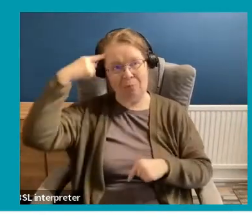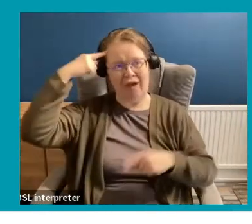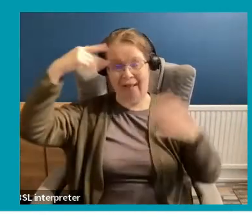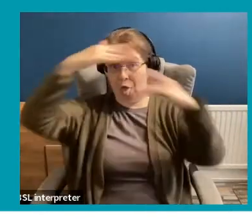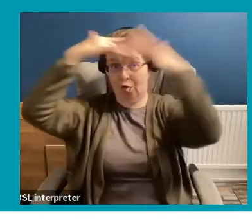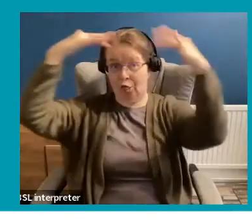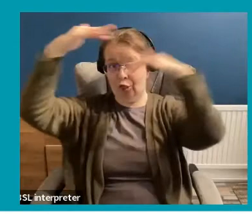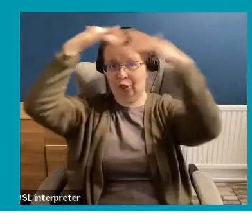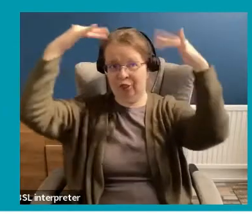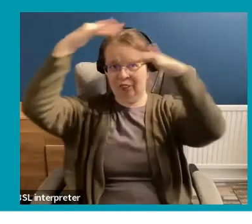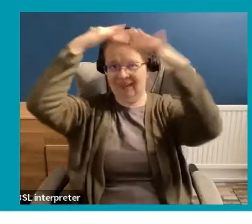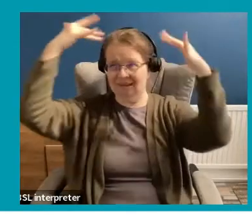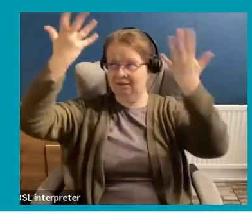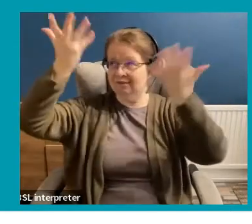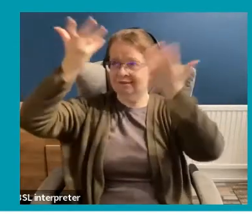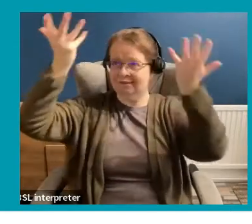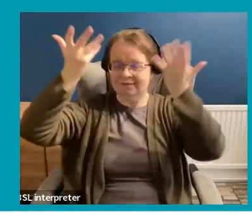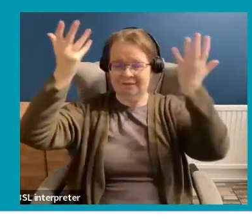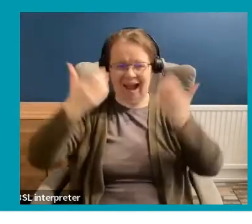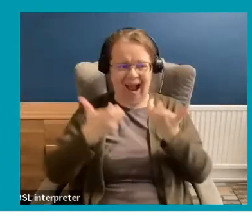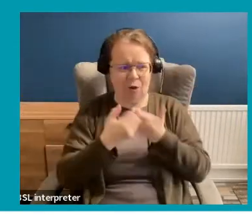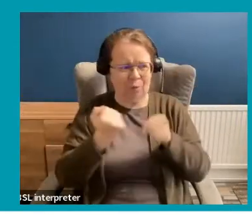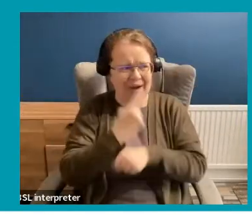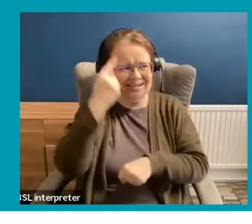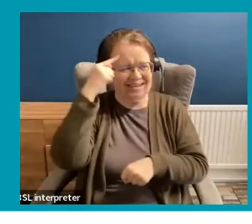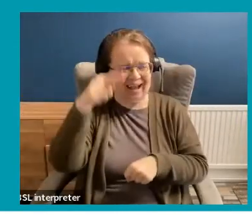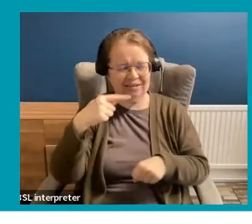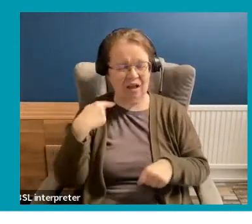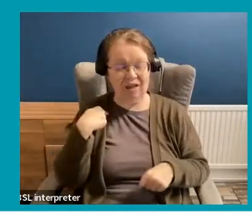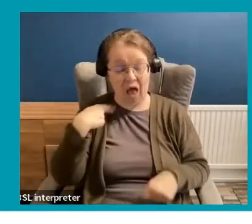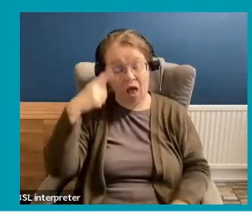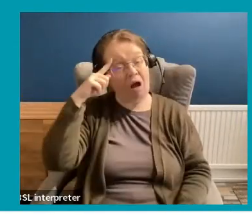It was like how do we make sentence of this and that is where I came up with the